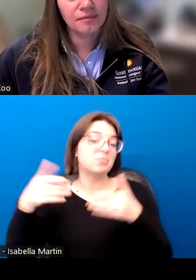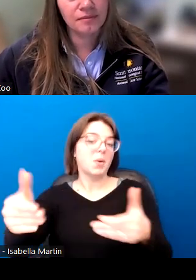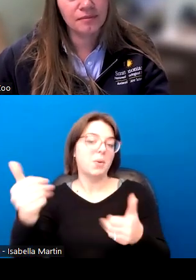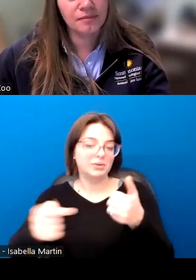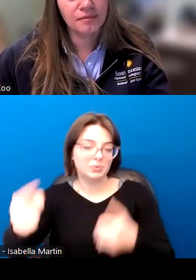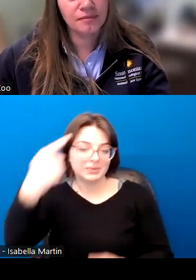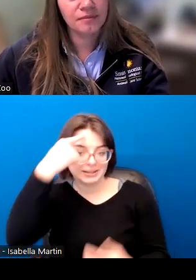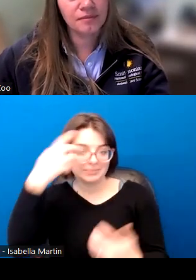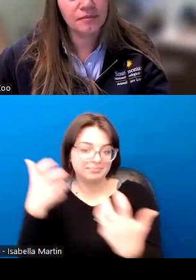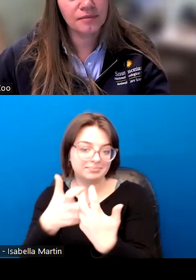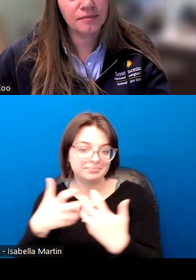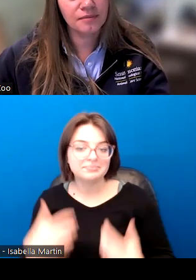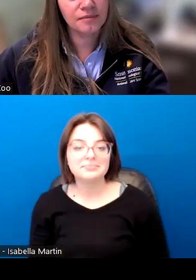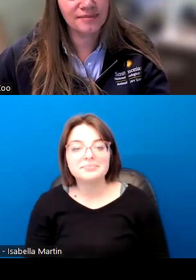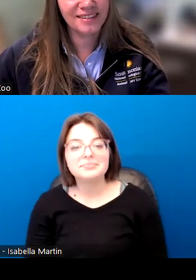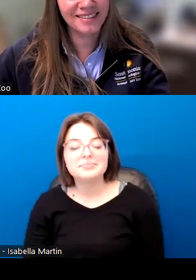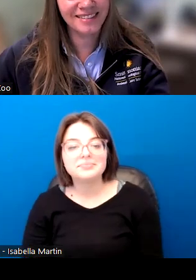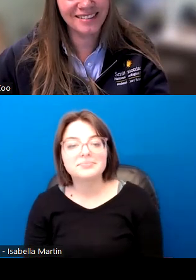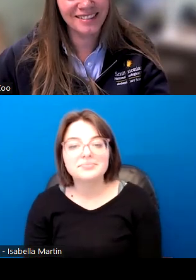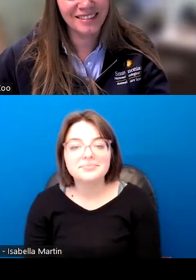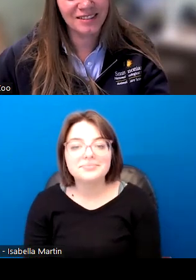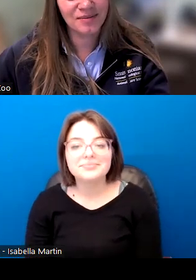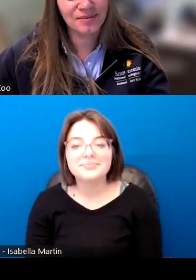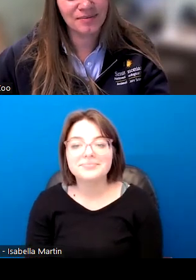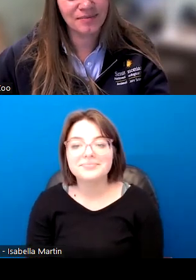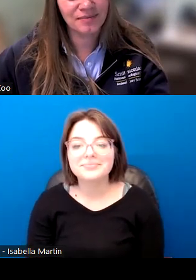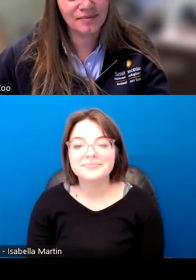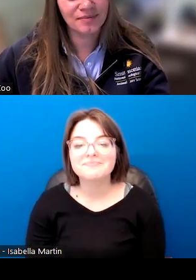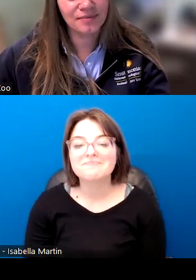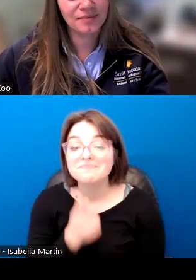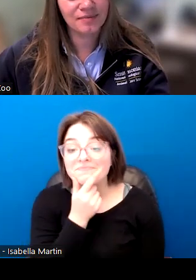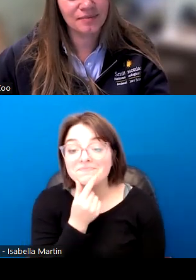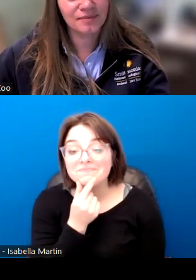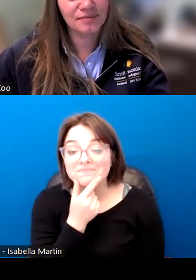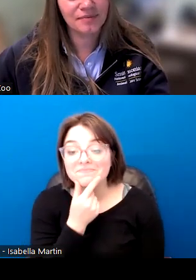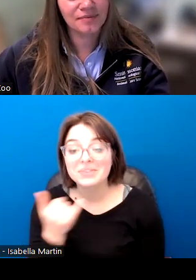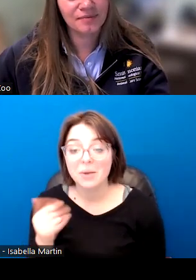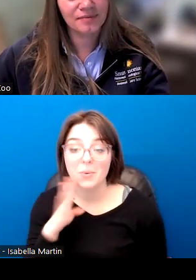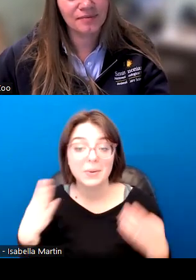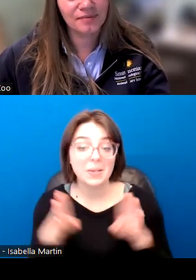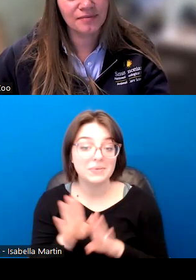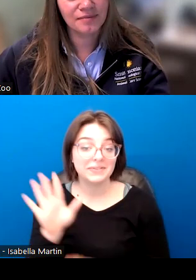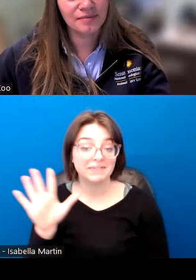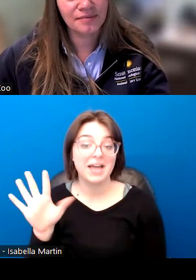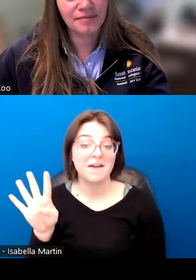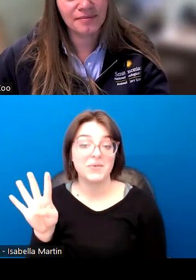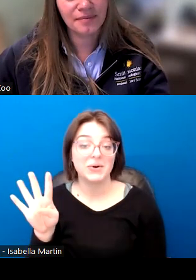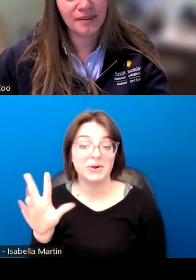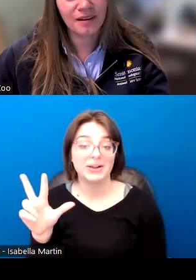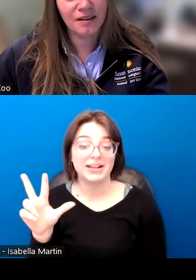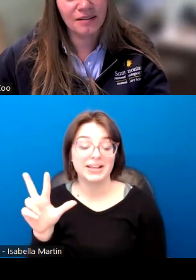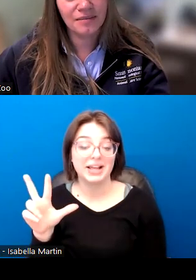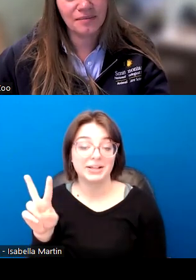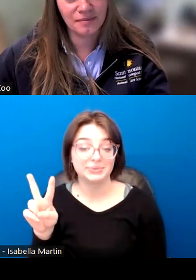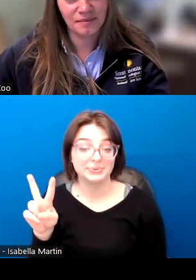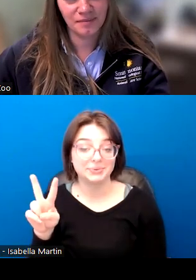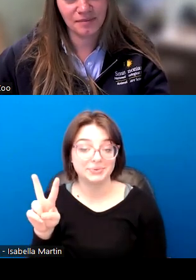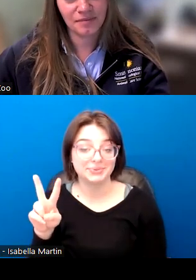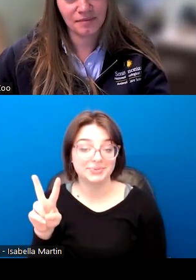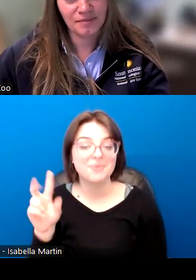We did see a similar one to this. I'm gonna close this poll in five four three two and one.